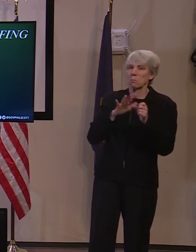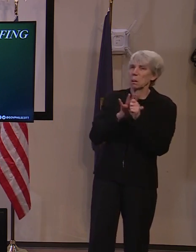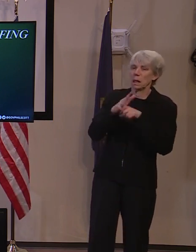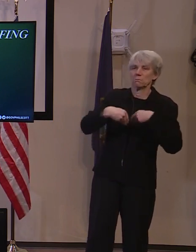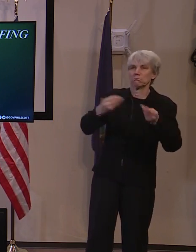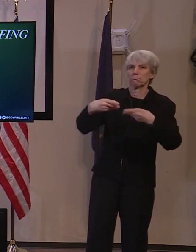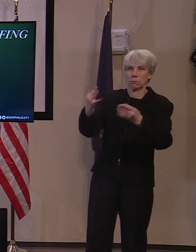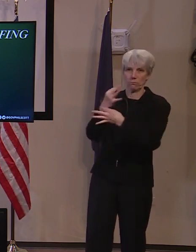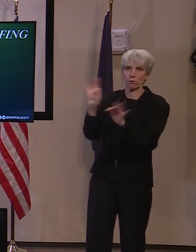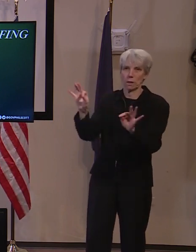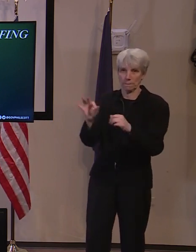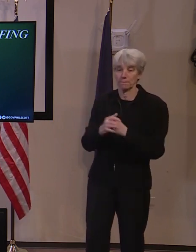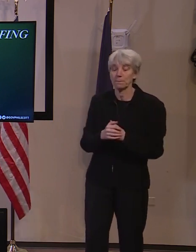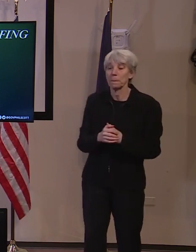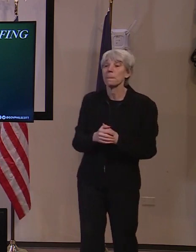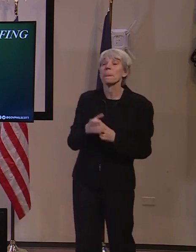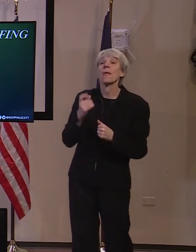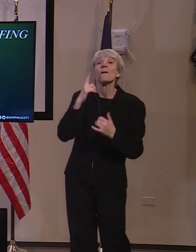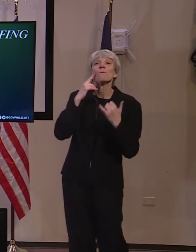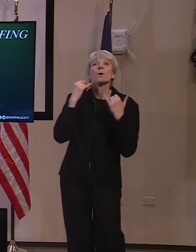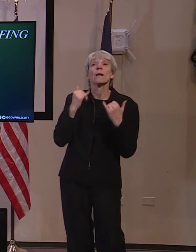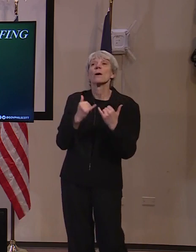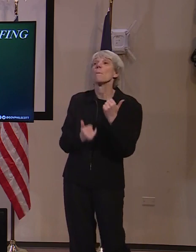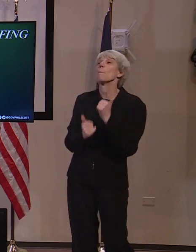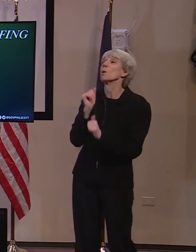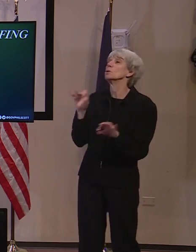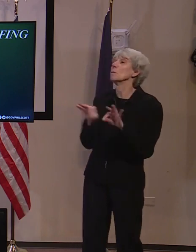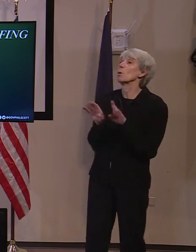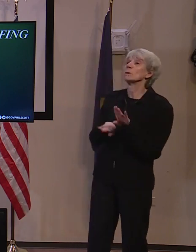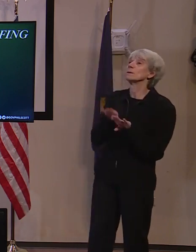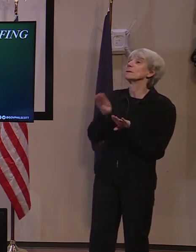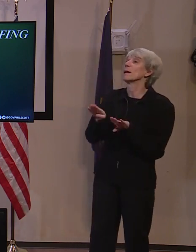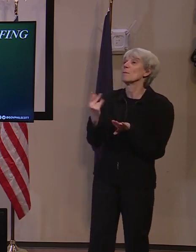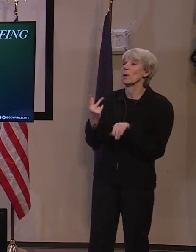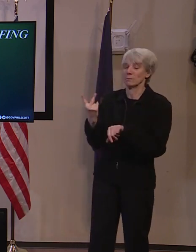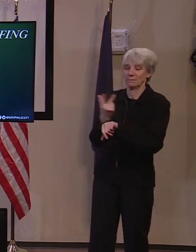your booster shot if you haven't already. This includes